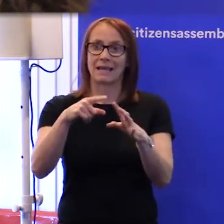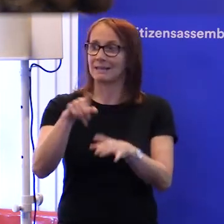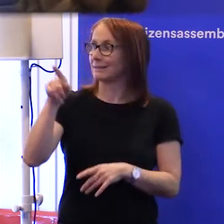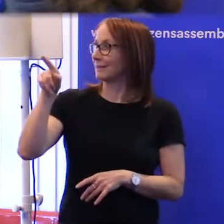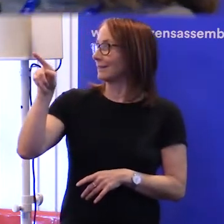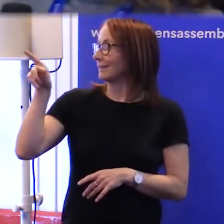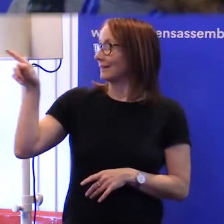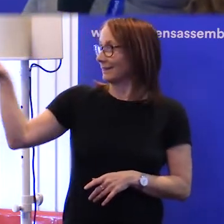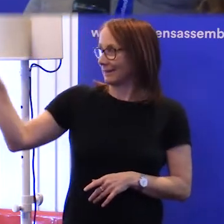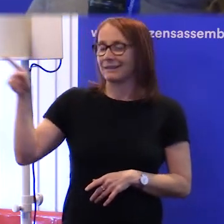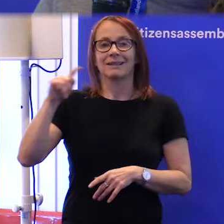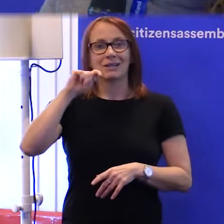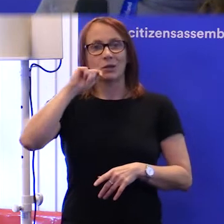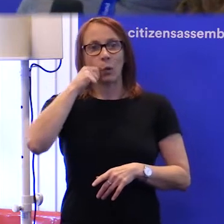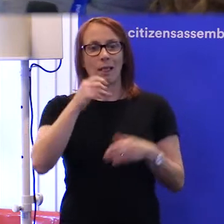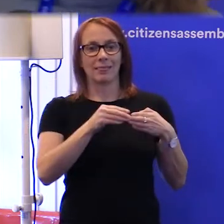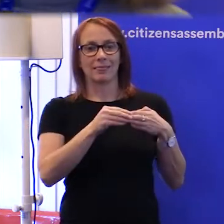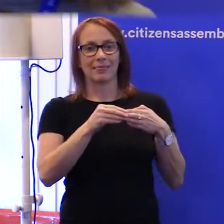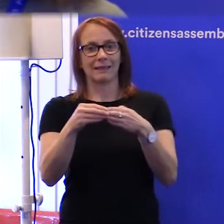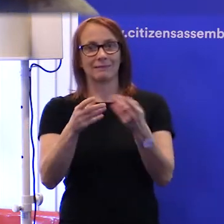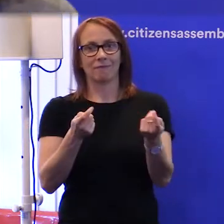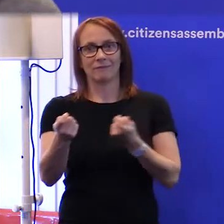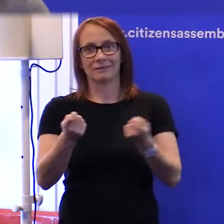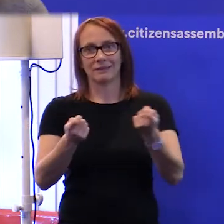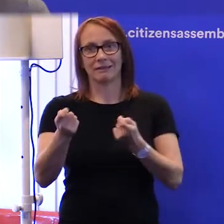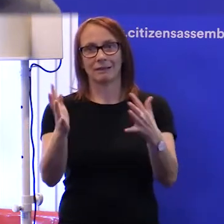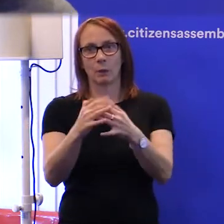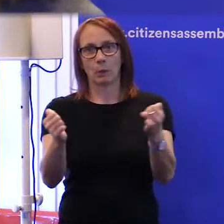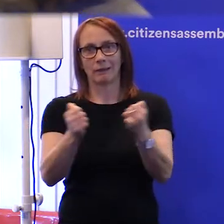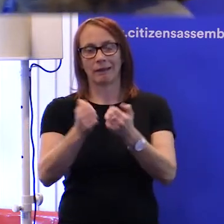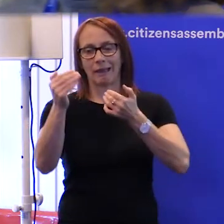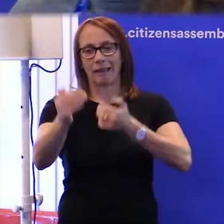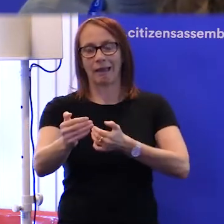Kelly there Kelly is going to be our lead facilitator this weekend and at all